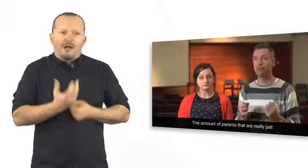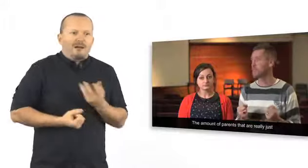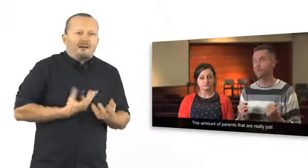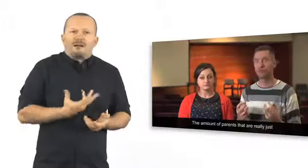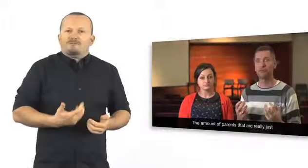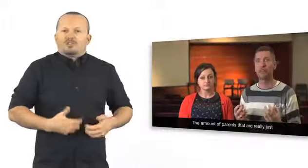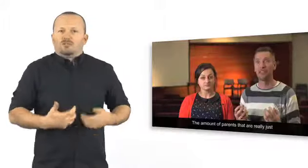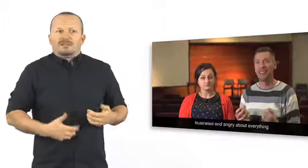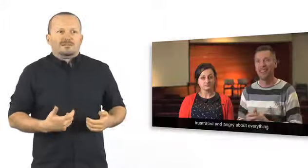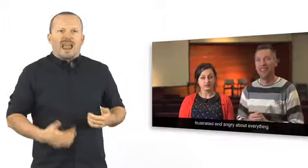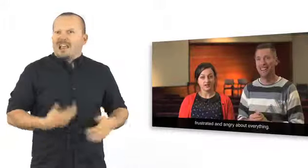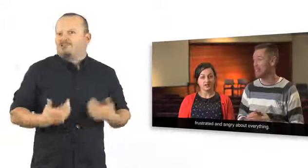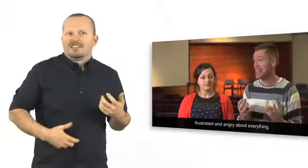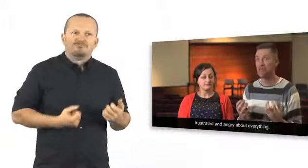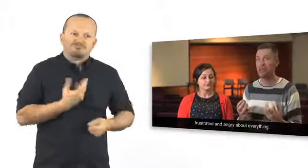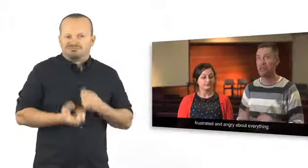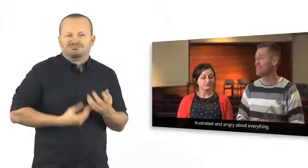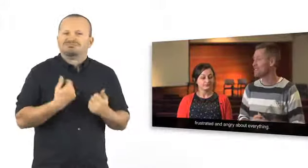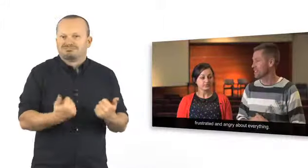that are really just frustrated and angry about everything.